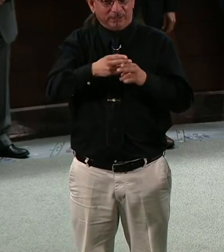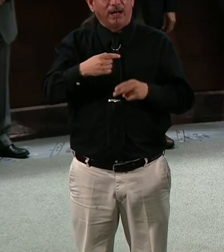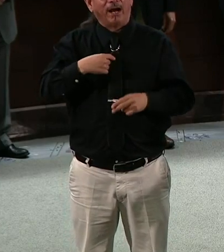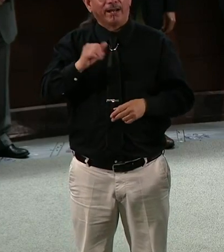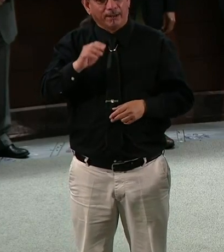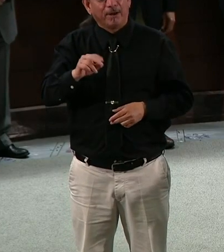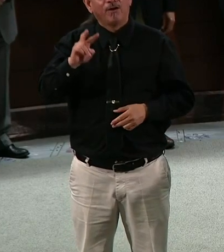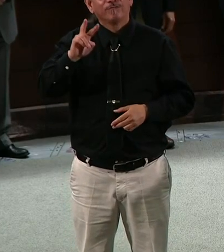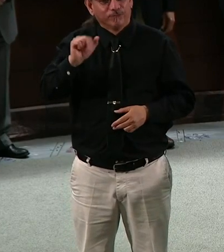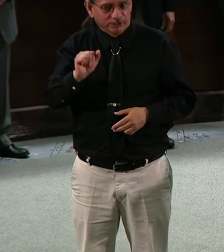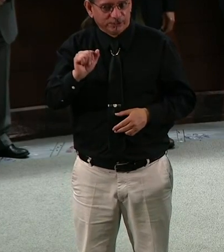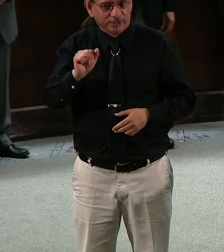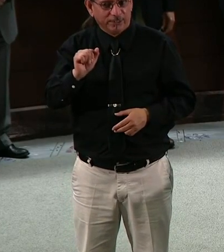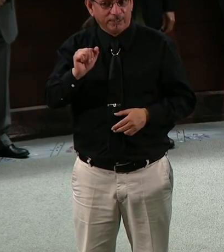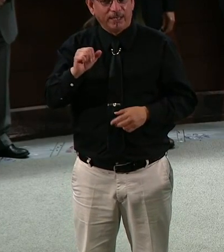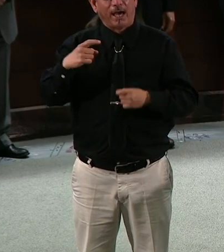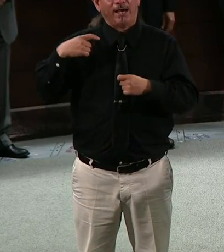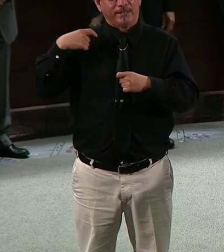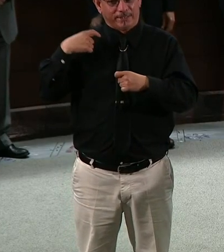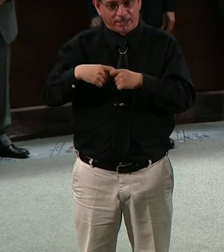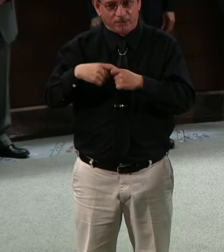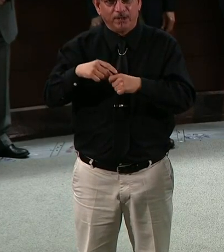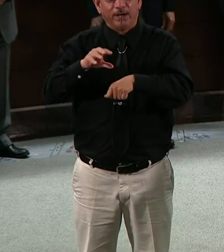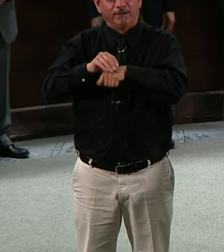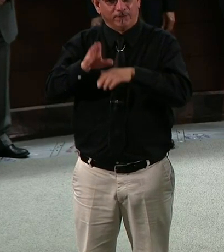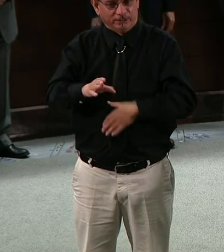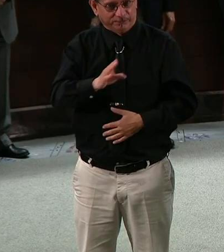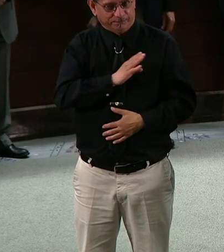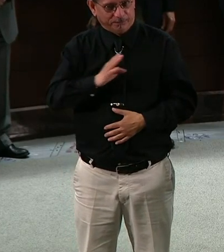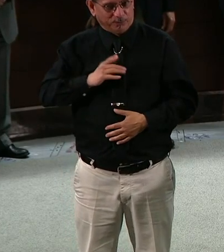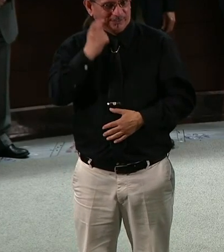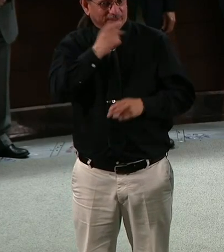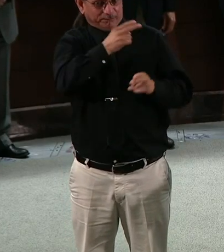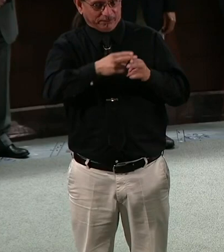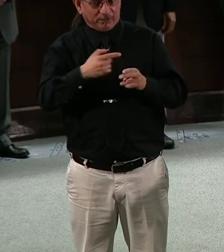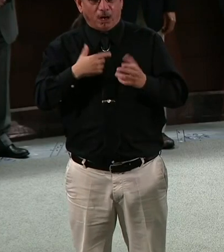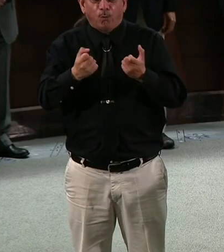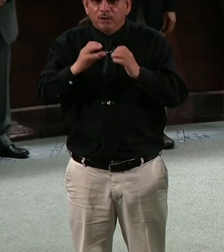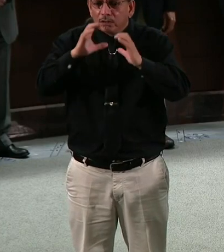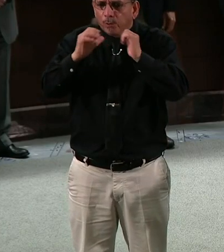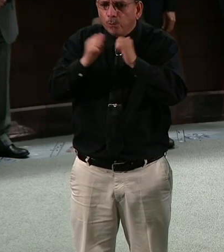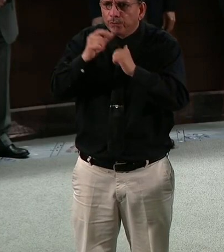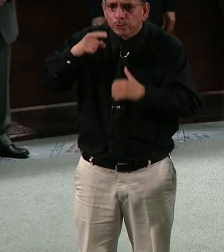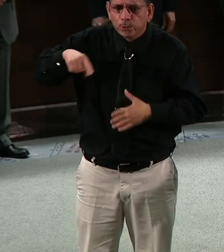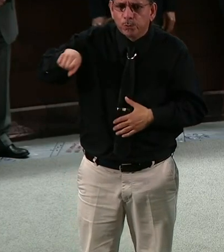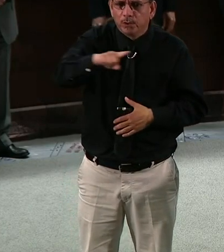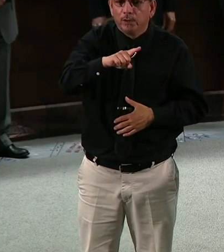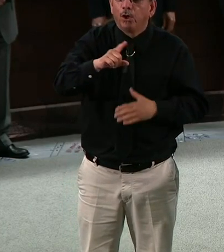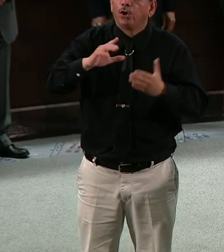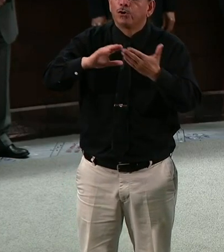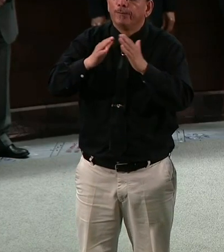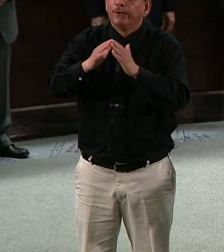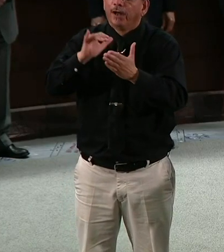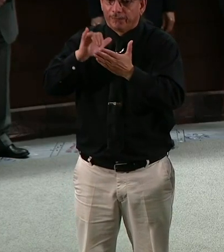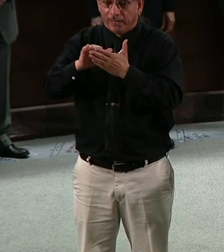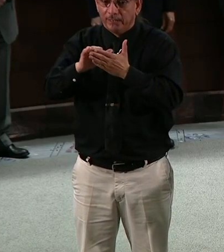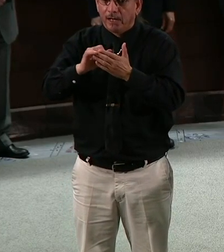BECAUSE THEY HAD HE HAD THE PPE. A MECHANICAL MECHANICAL MONEY